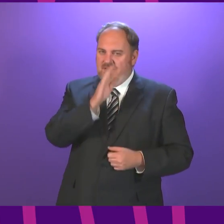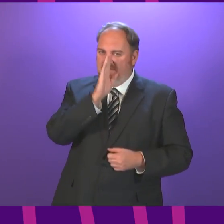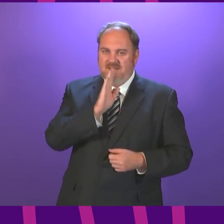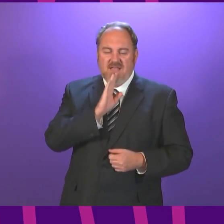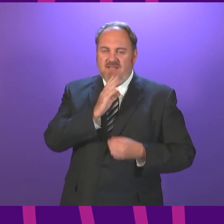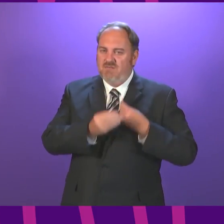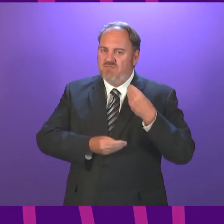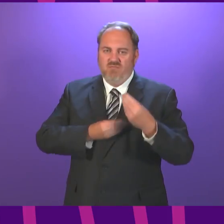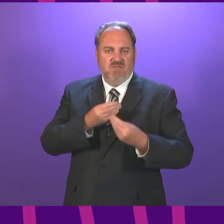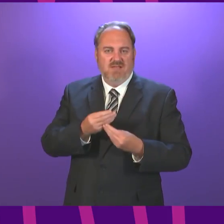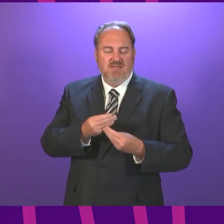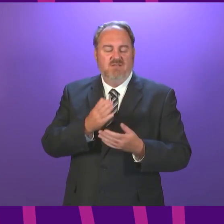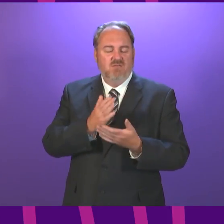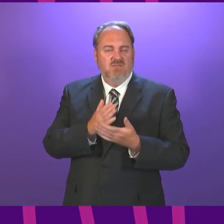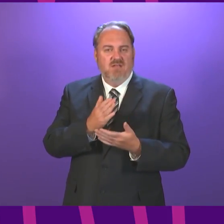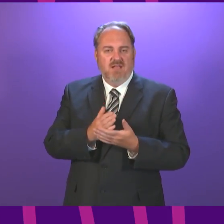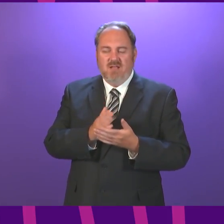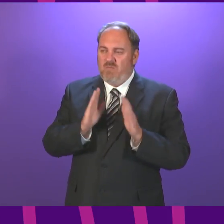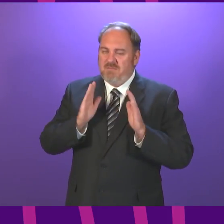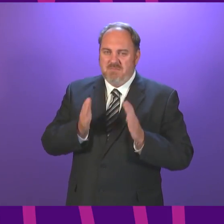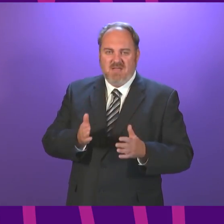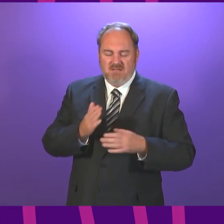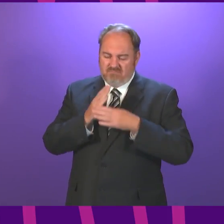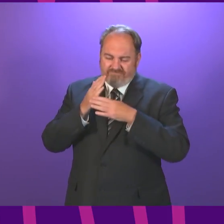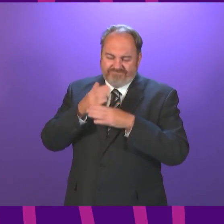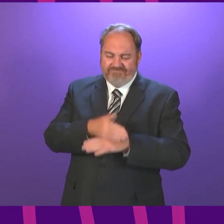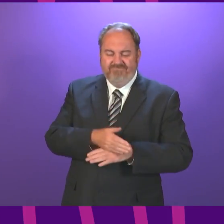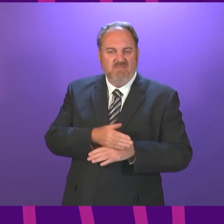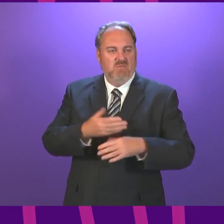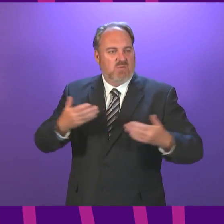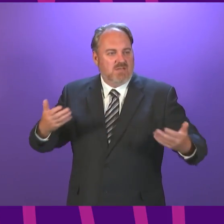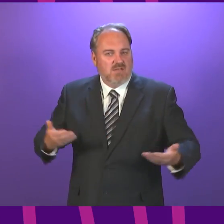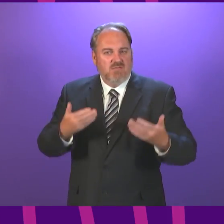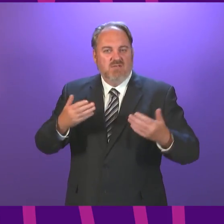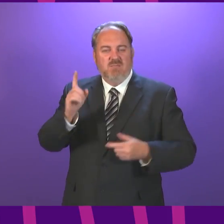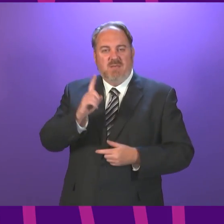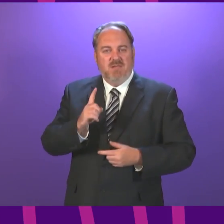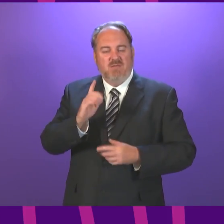invest in tackling the epidemic by ensuring quick access to treatment and community interventions.